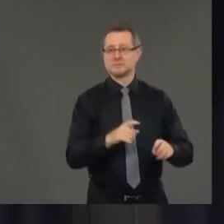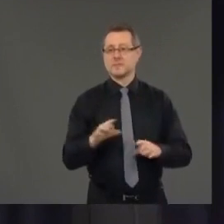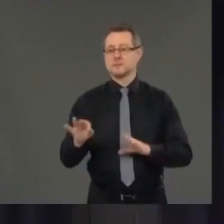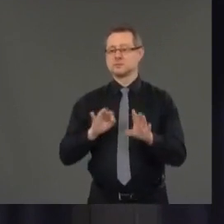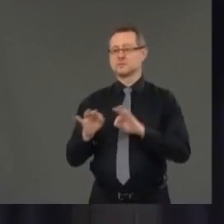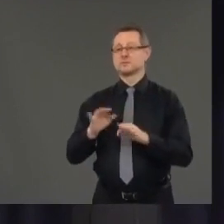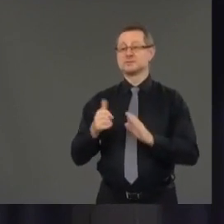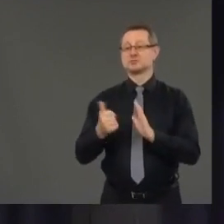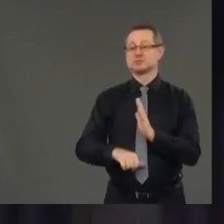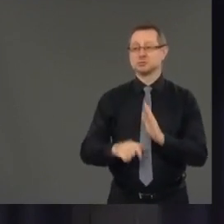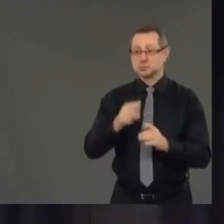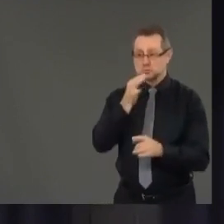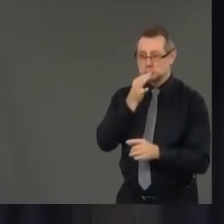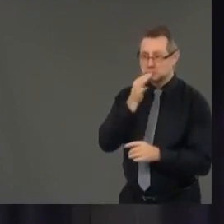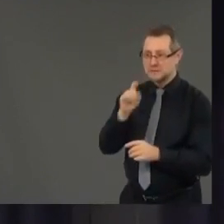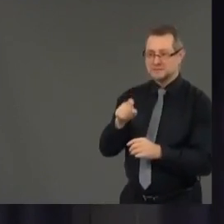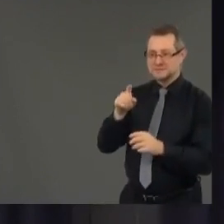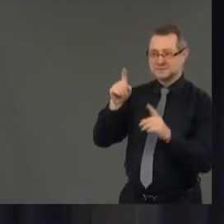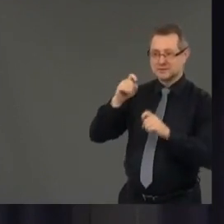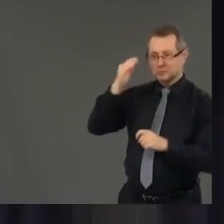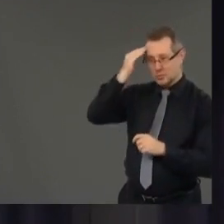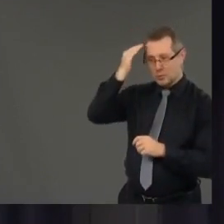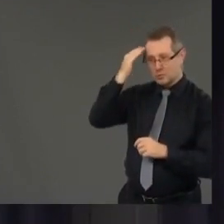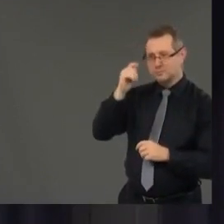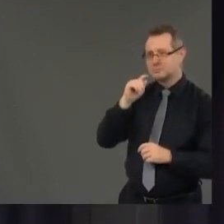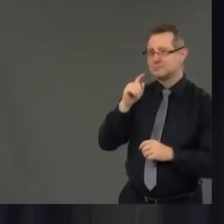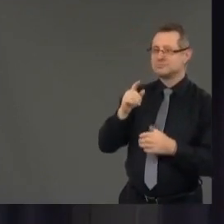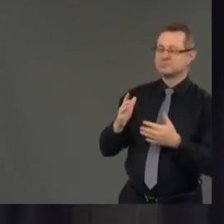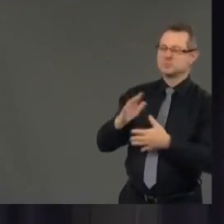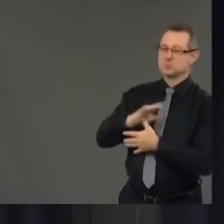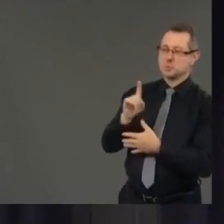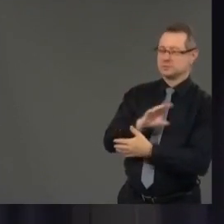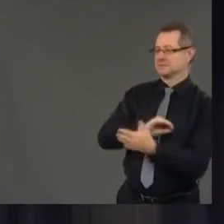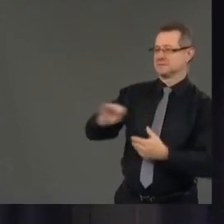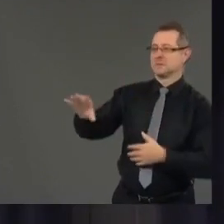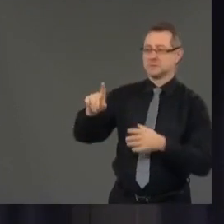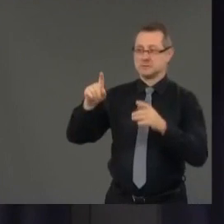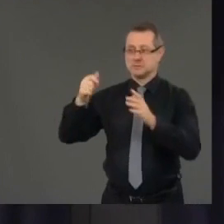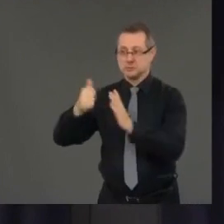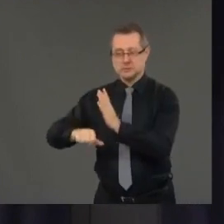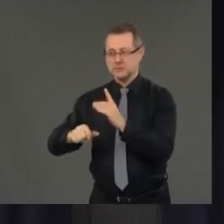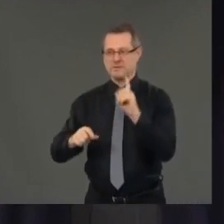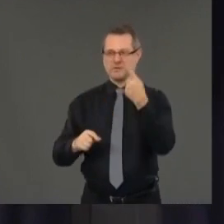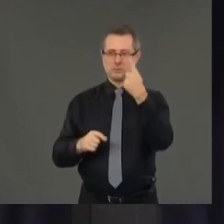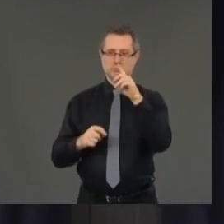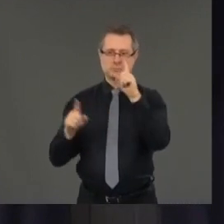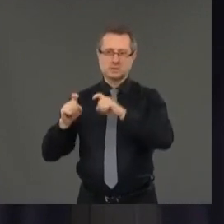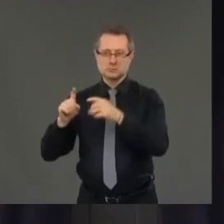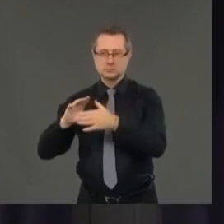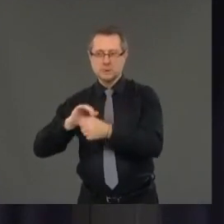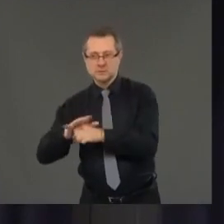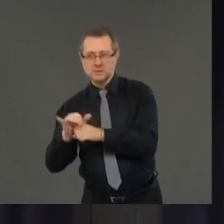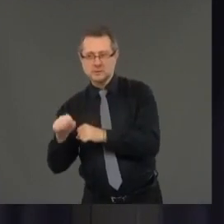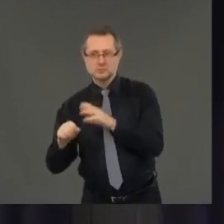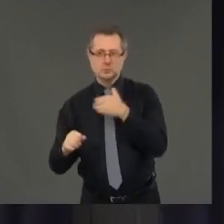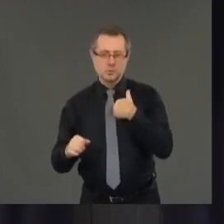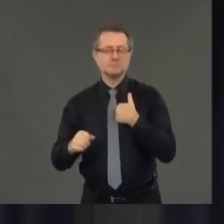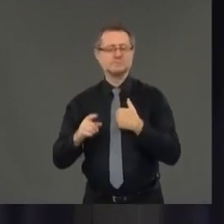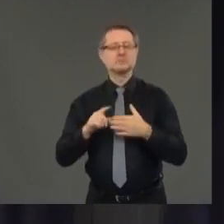SOMEONE WHO IS SYMPTOMATIC, OF COURSE, THERE'S TESTING REQUIRED BEFORE PEOPLE HAVE ELECTIVE SURGERY. YOU CAN PRIORITIZE THOSE AS